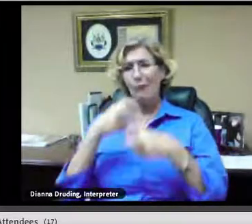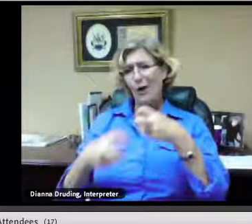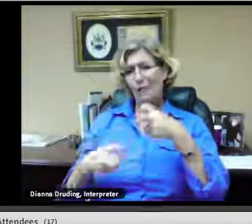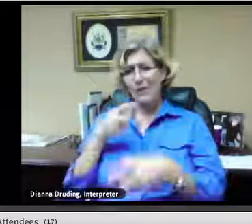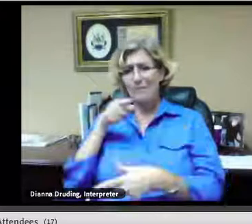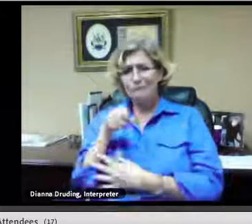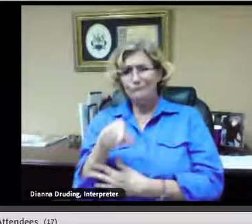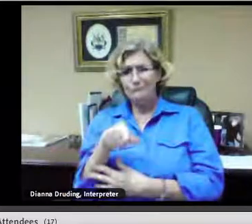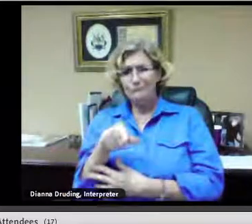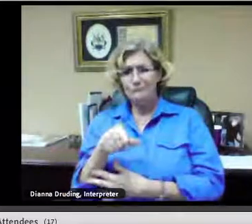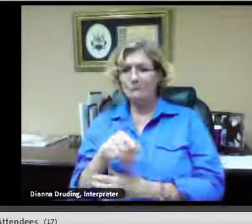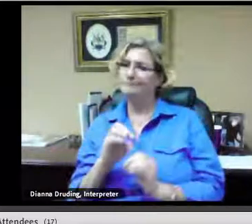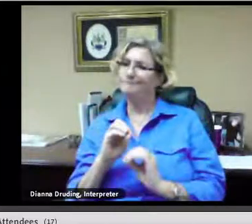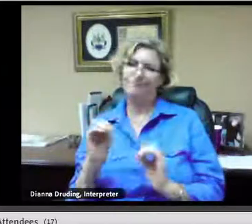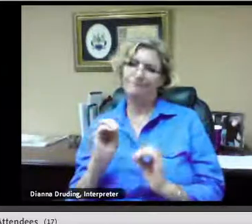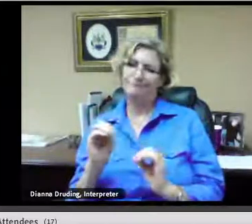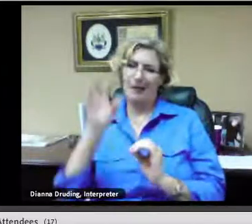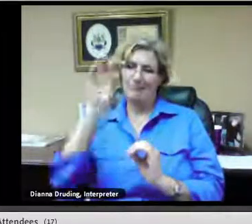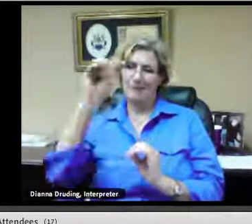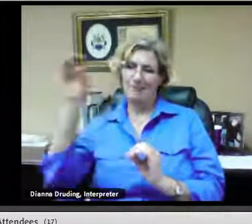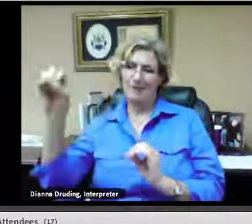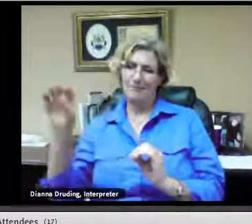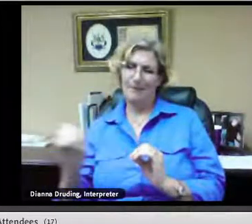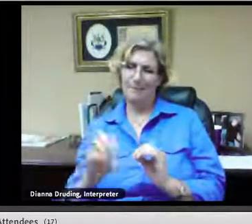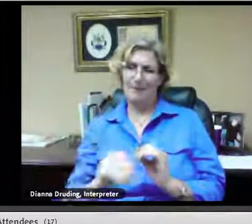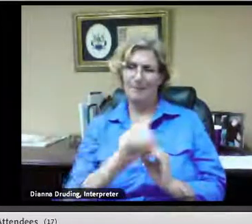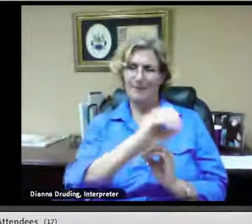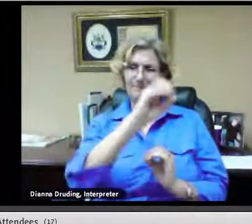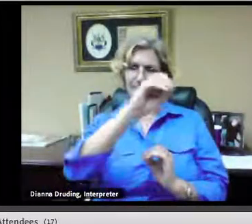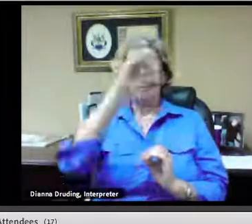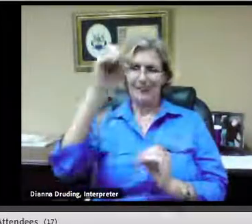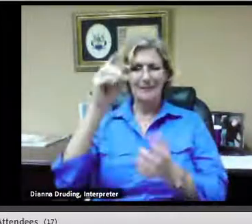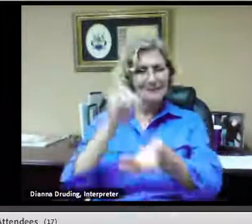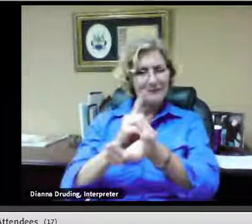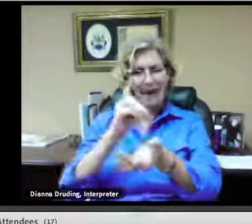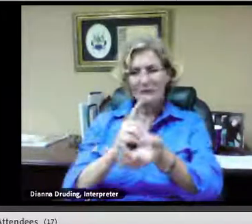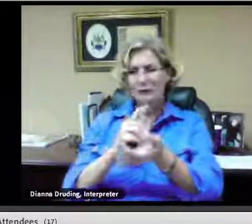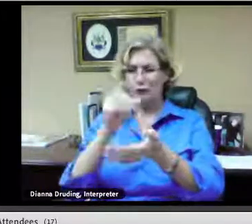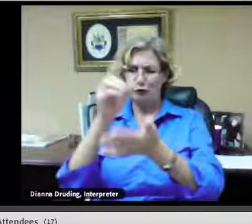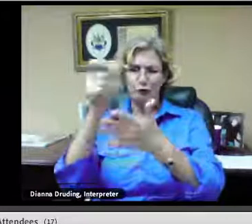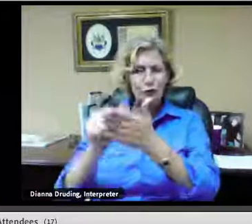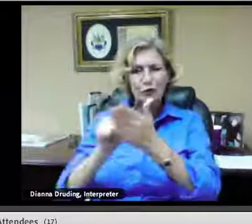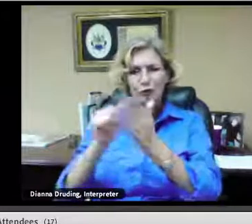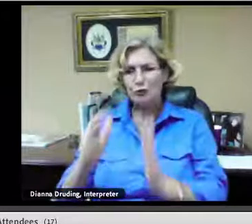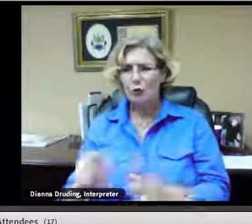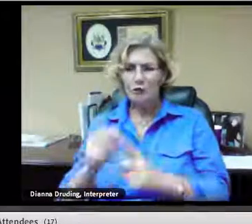you know, doctors, surgeons, specialists, you know, special education, schools and psychologists,